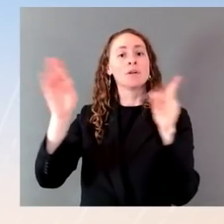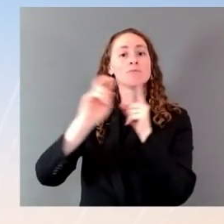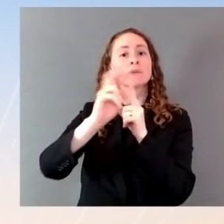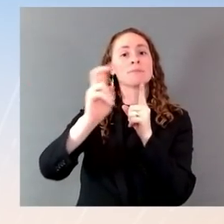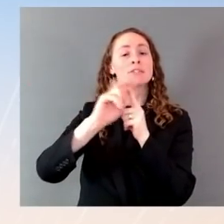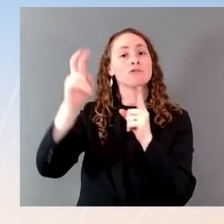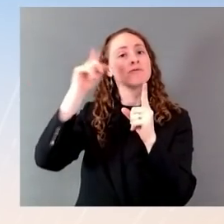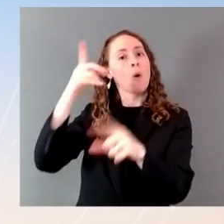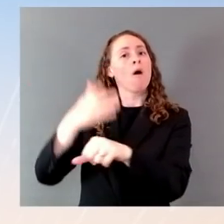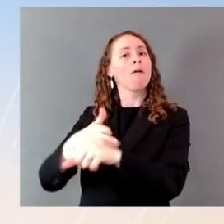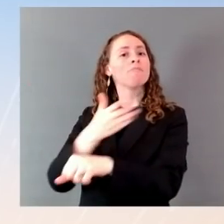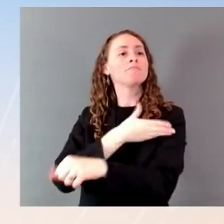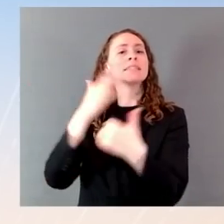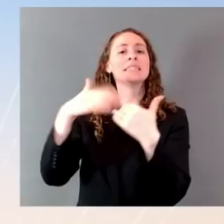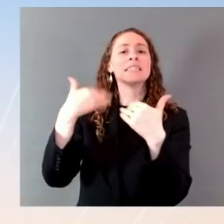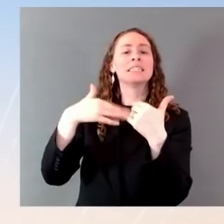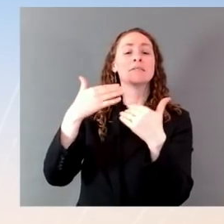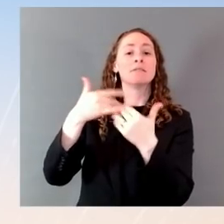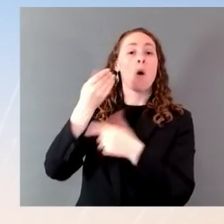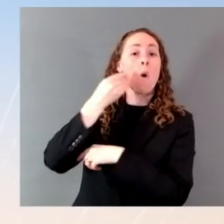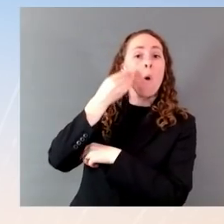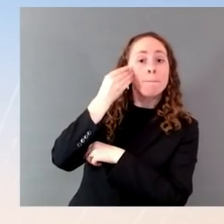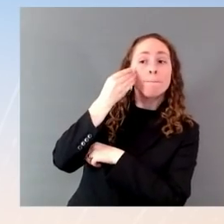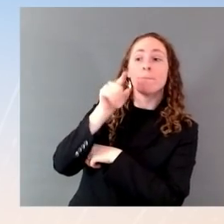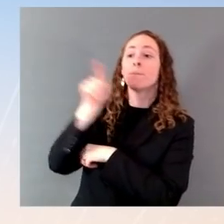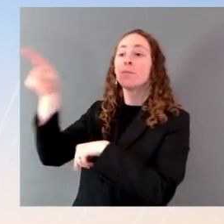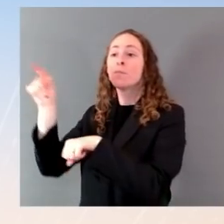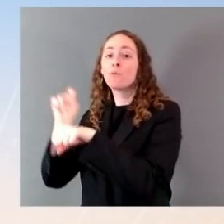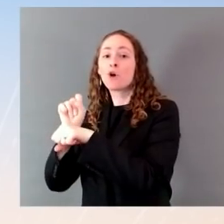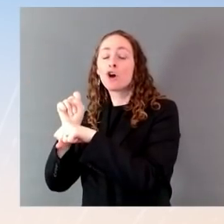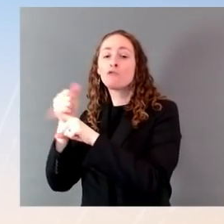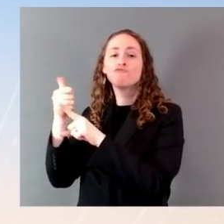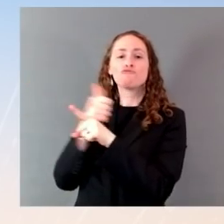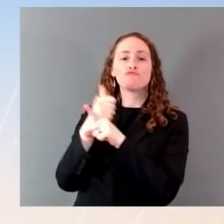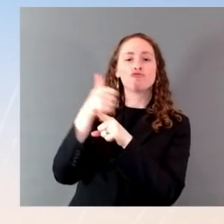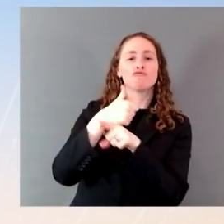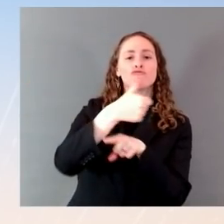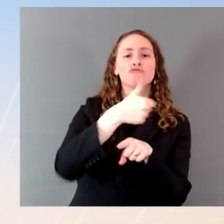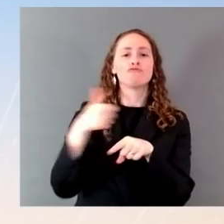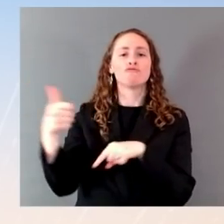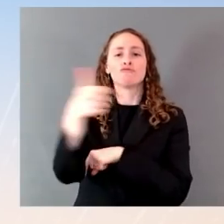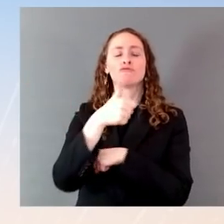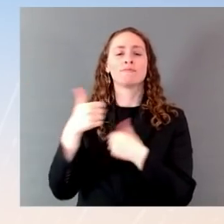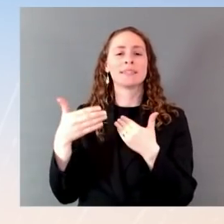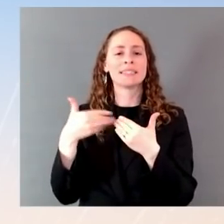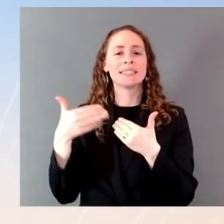also help Kansas City's ambitious "zero fare, zero emissions" plan to reduce pollution and increase opportunity